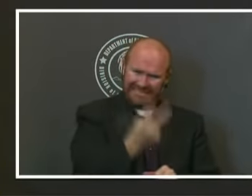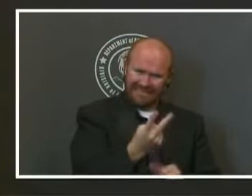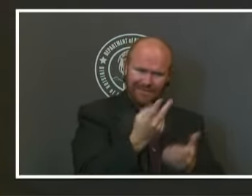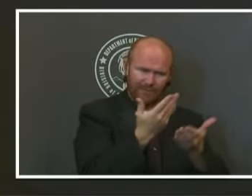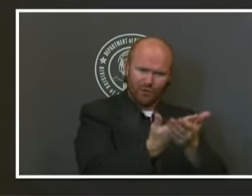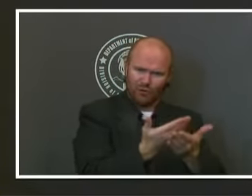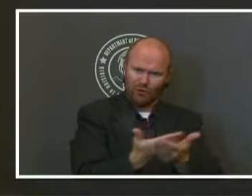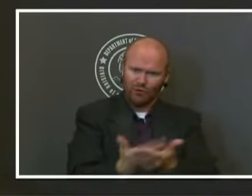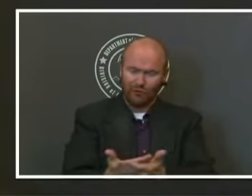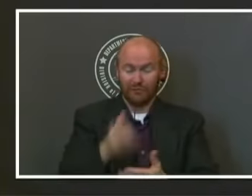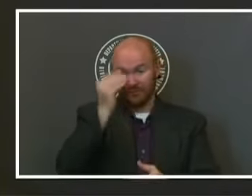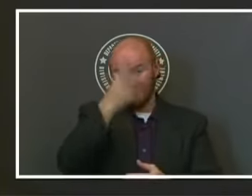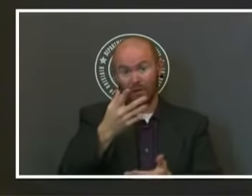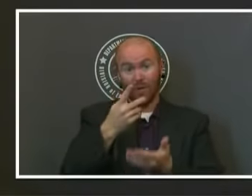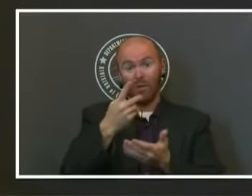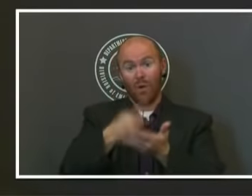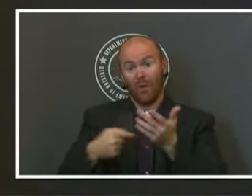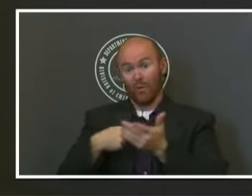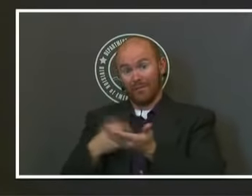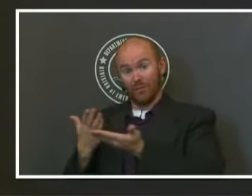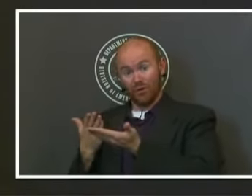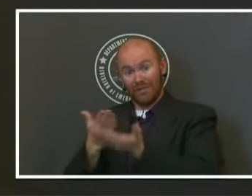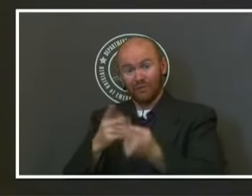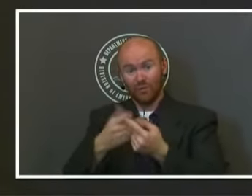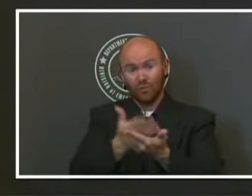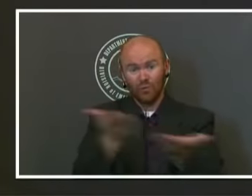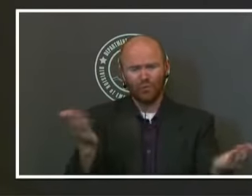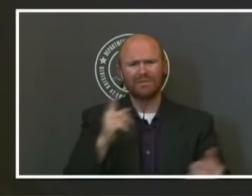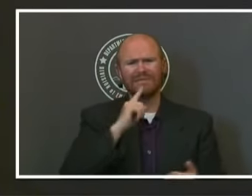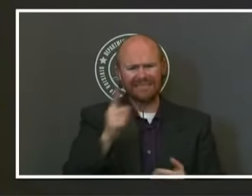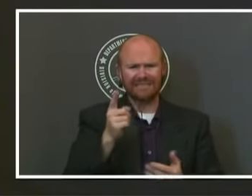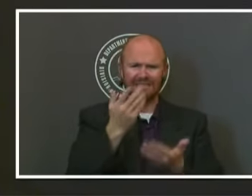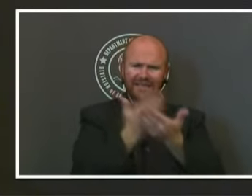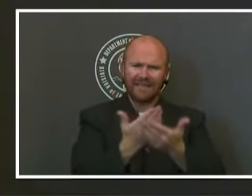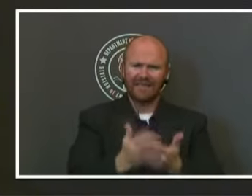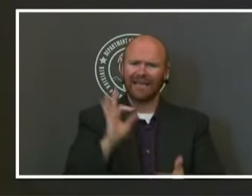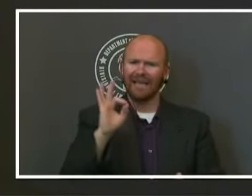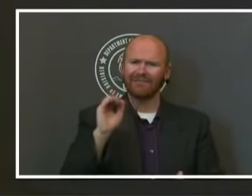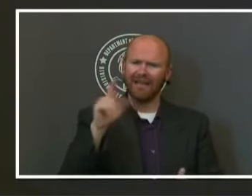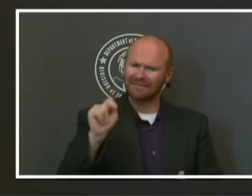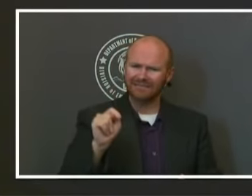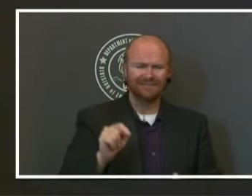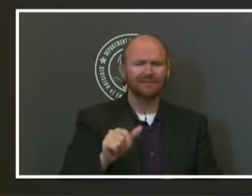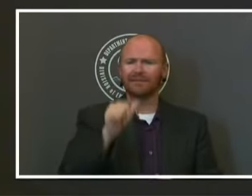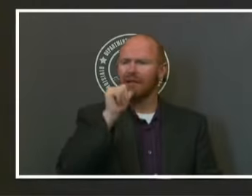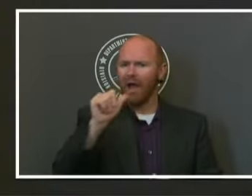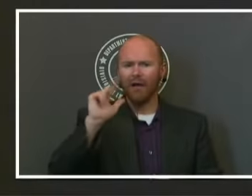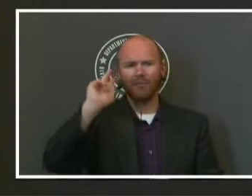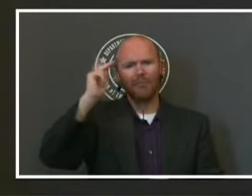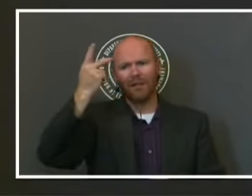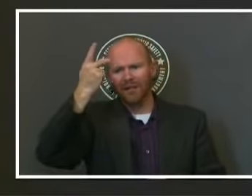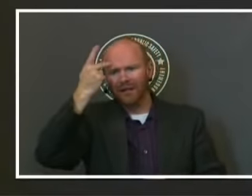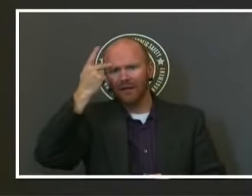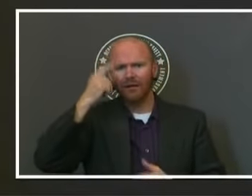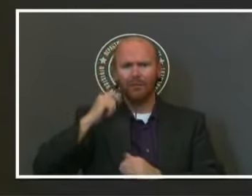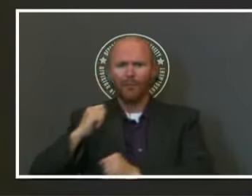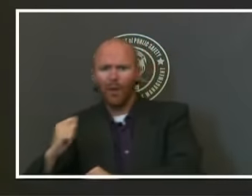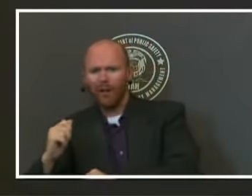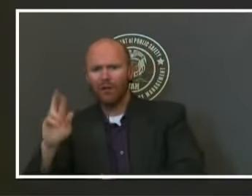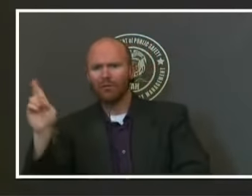to you for the state's been accurate and factual I will try not to have any